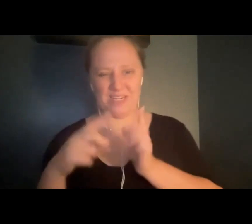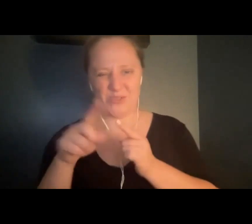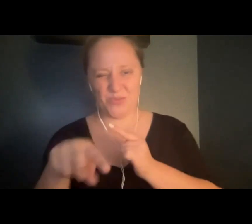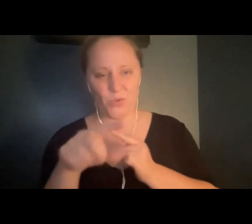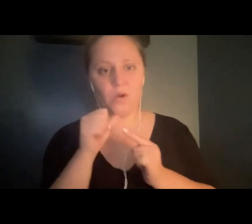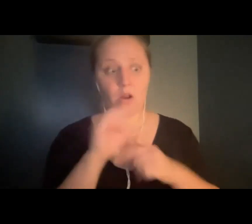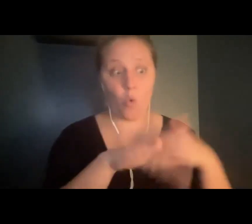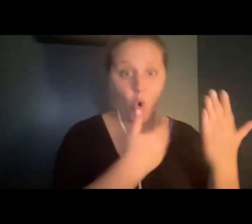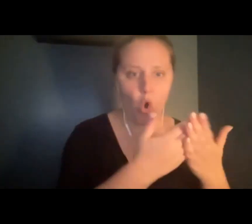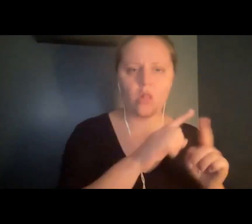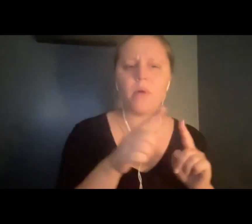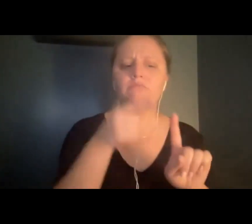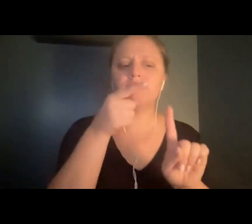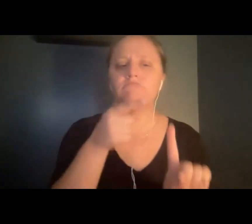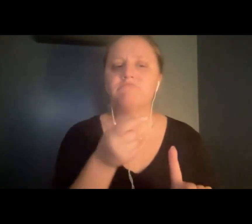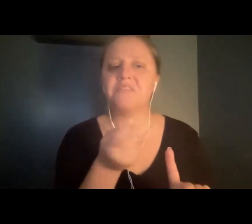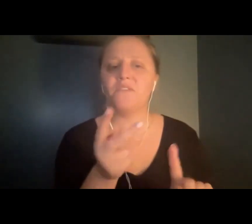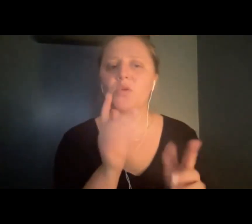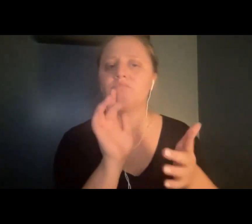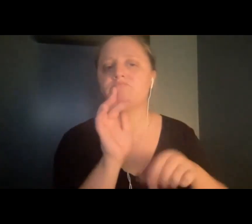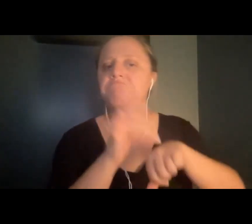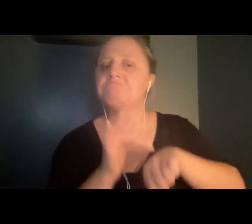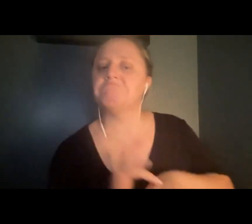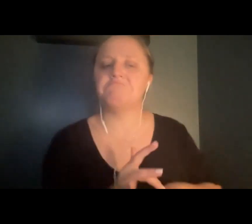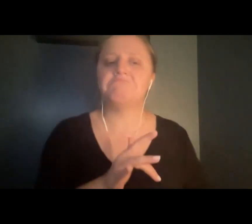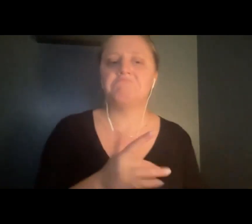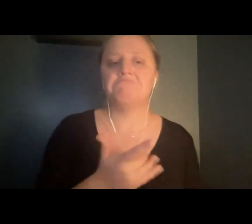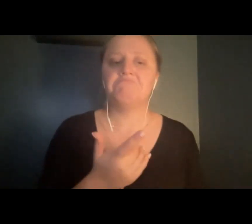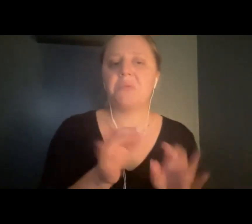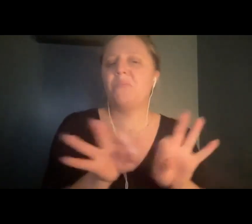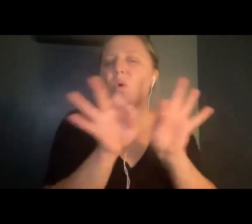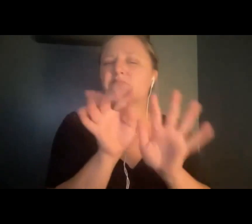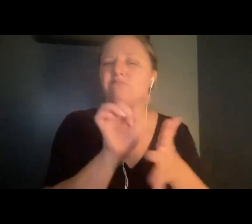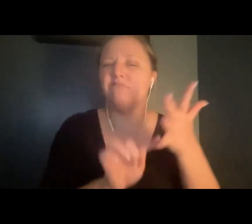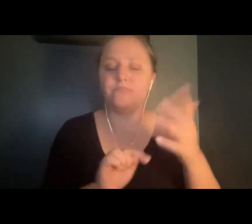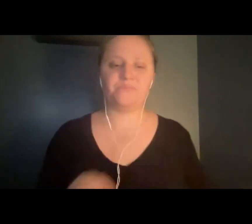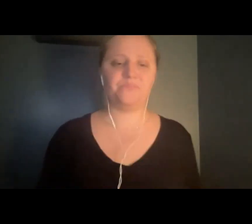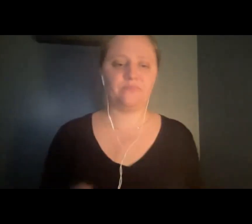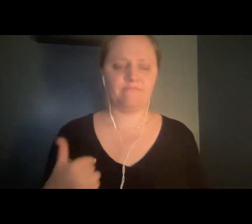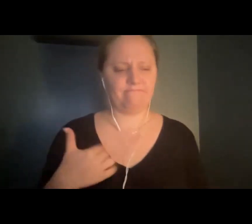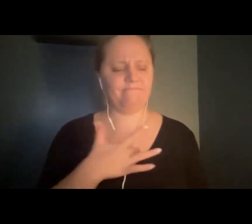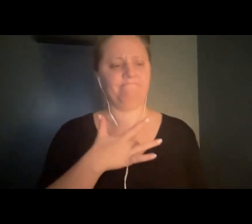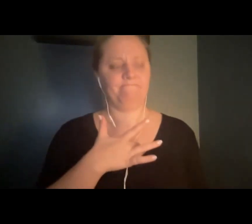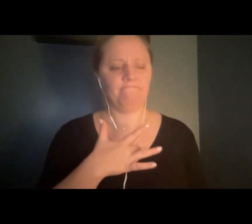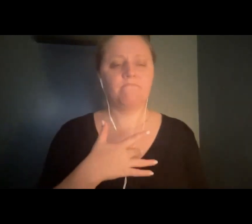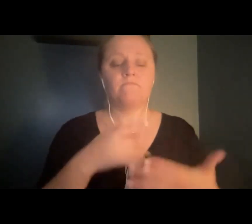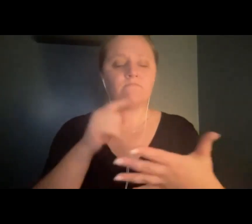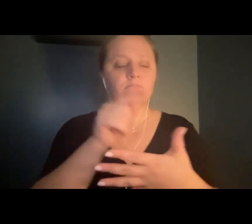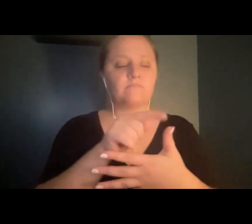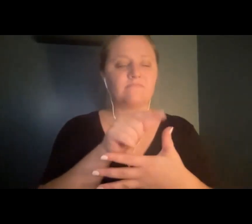bullet points of kind of the, you know, the main takeaways and really what stuck with me. So, the main thing was there were eight